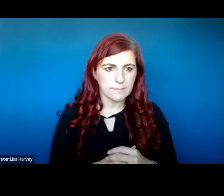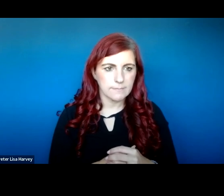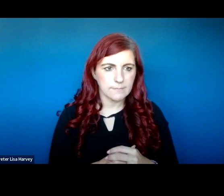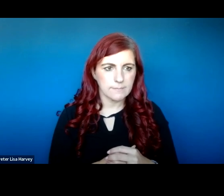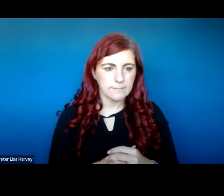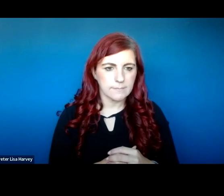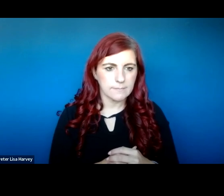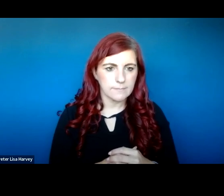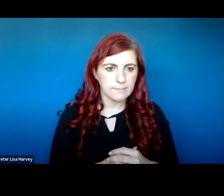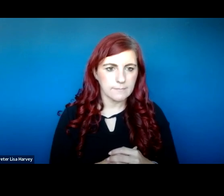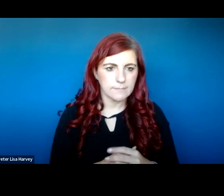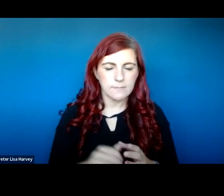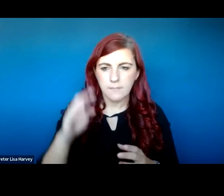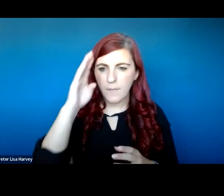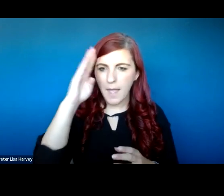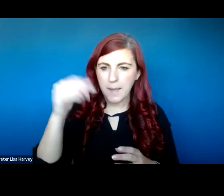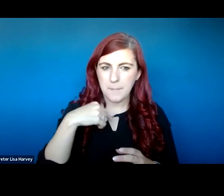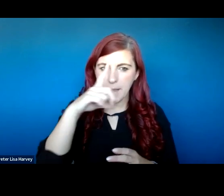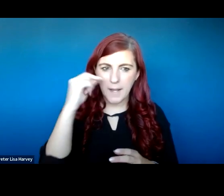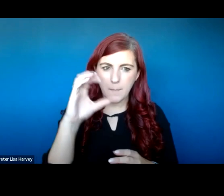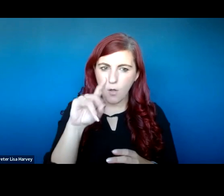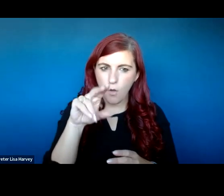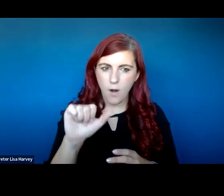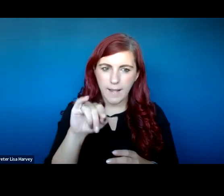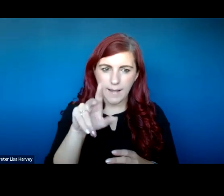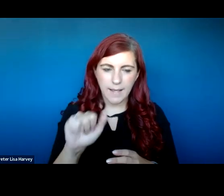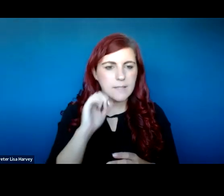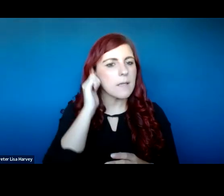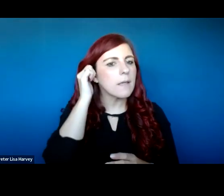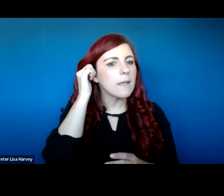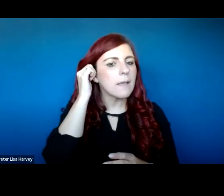Hi my name is Orla Casey, I'm a student at the Together Academy.